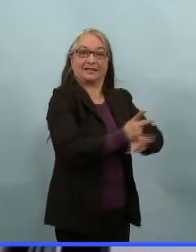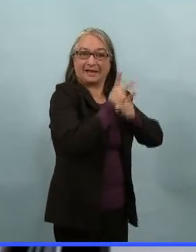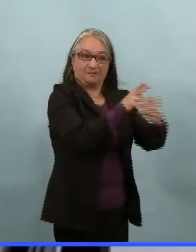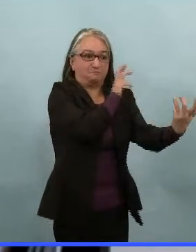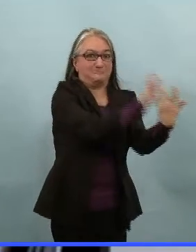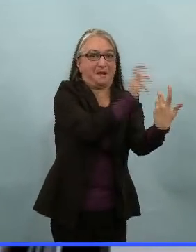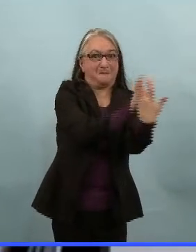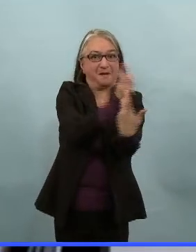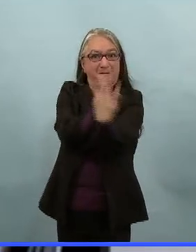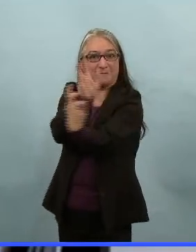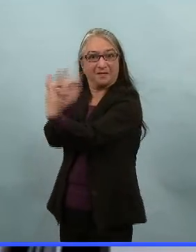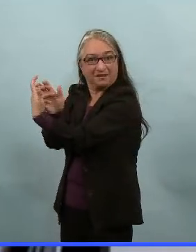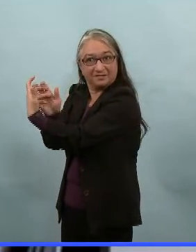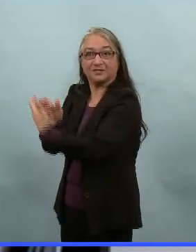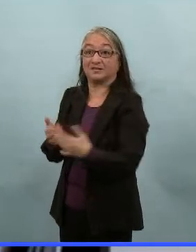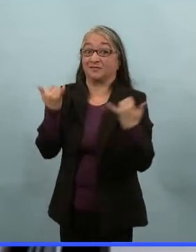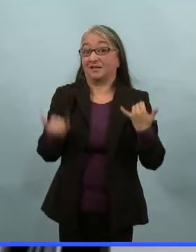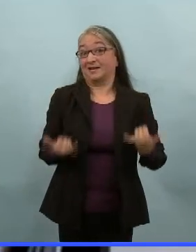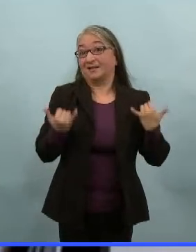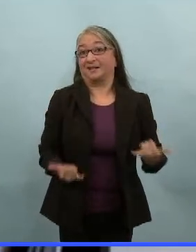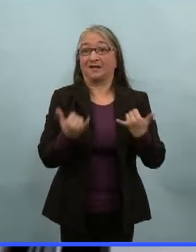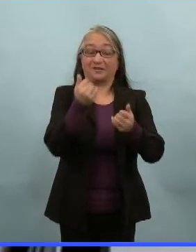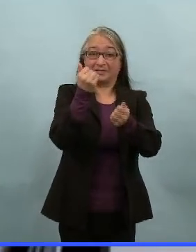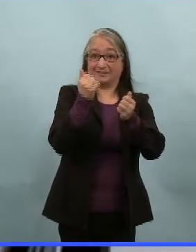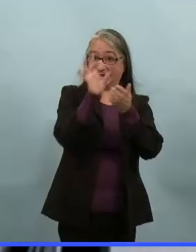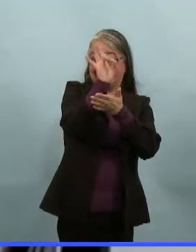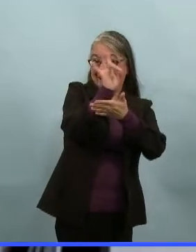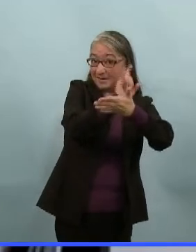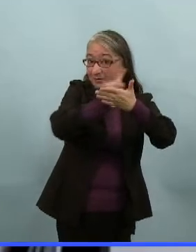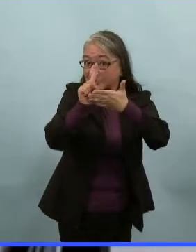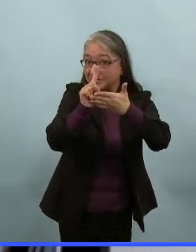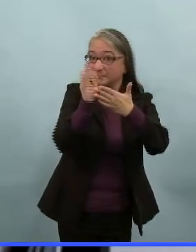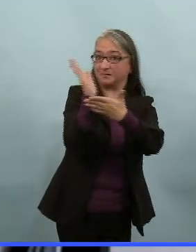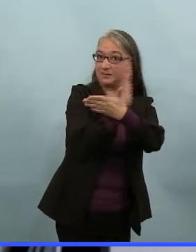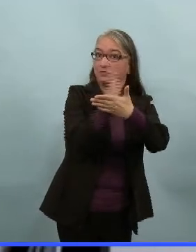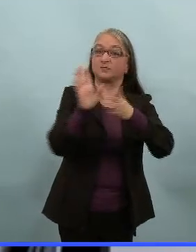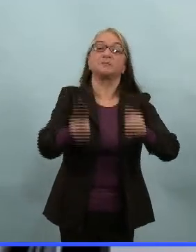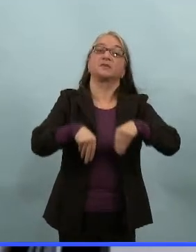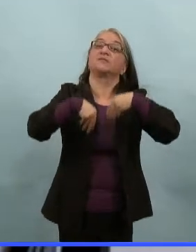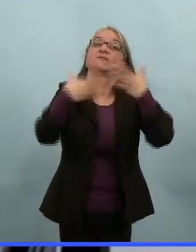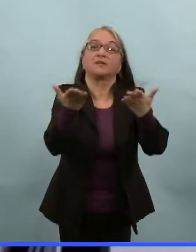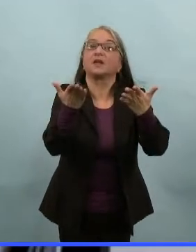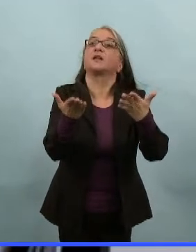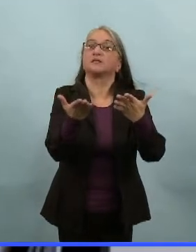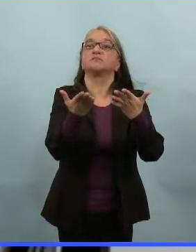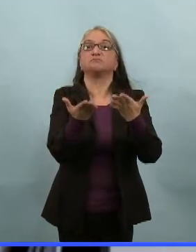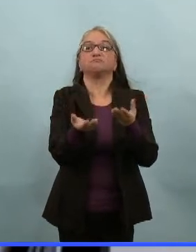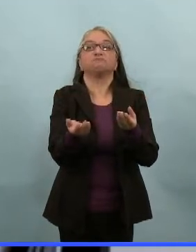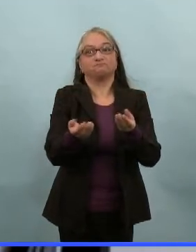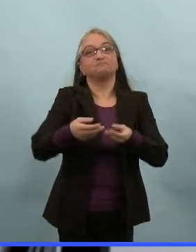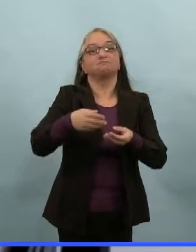the eight week interval because we know that it provides a higher immune response as well as